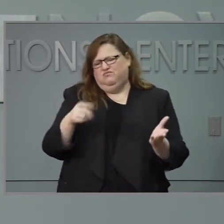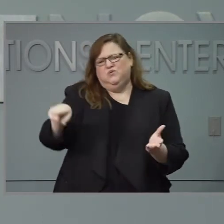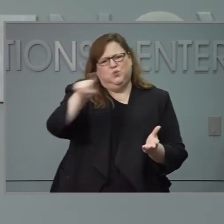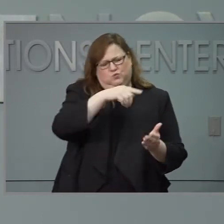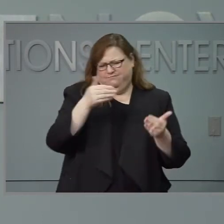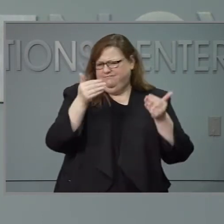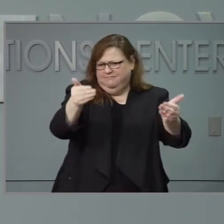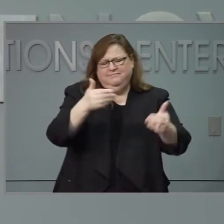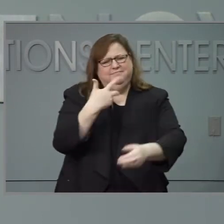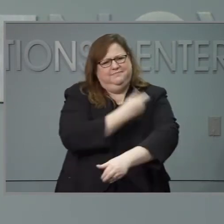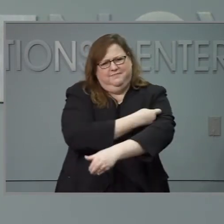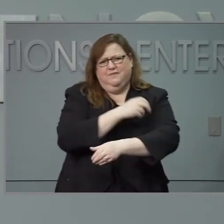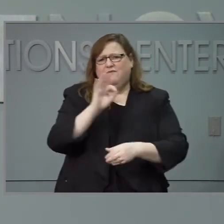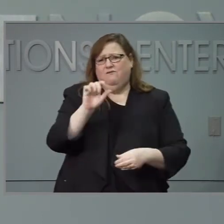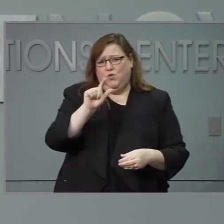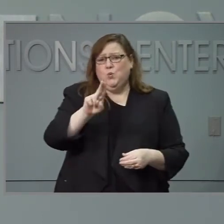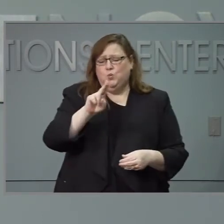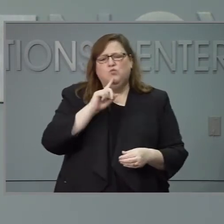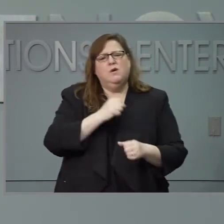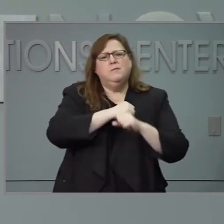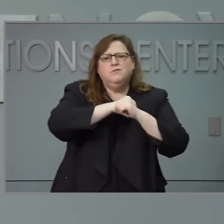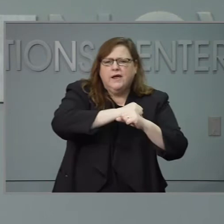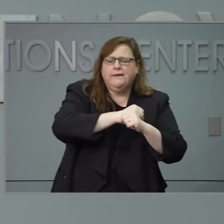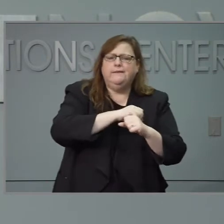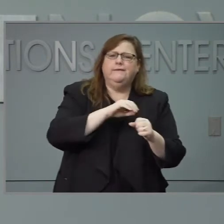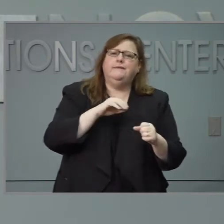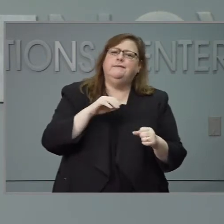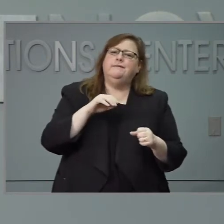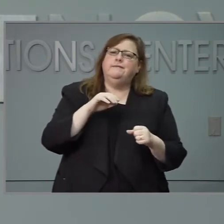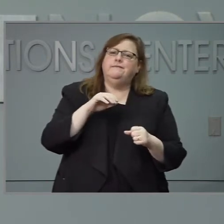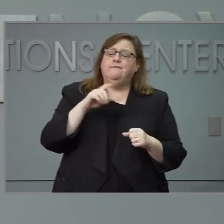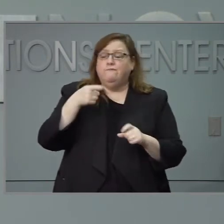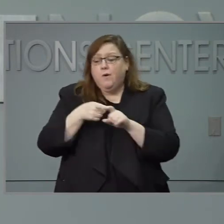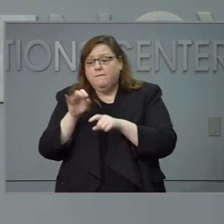TRABAJO, MIENTRAS RECIBEN SERVICIOS DE DESEMPLEO. Y PUSE